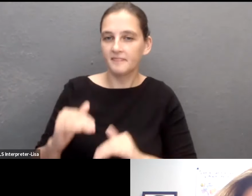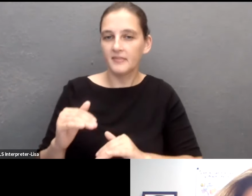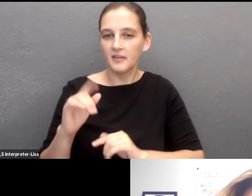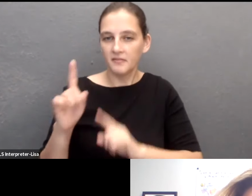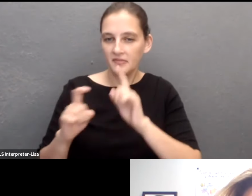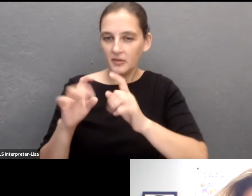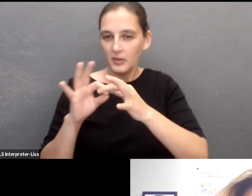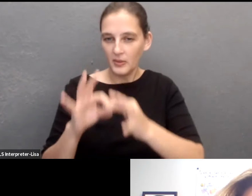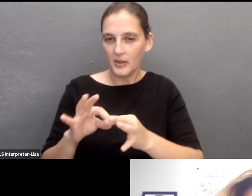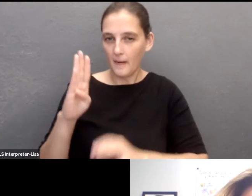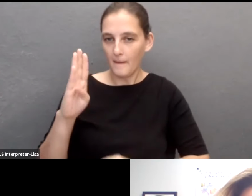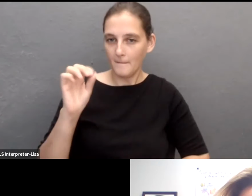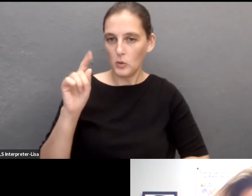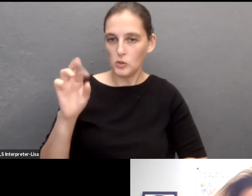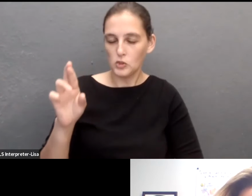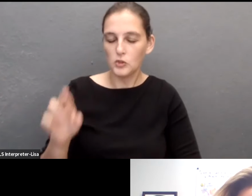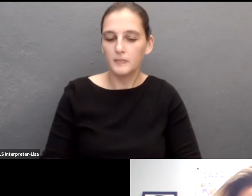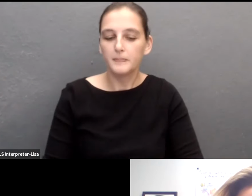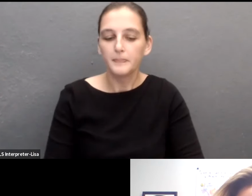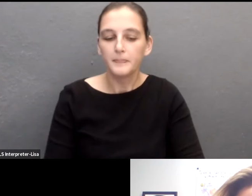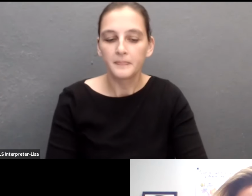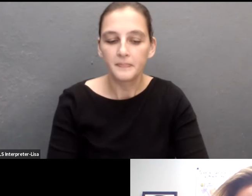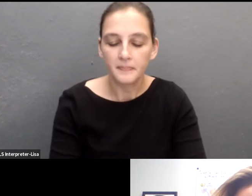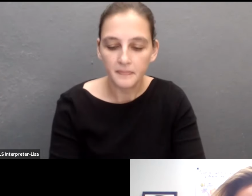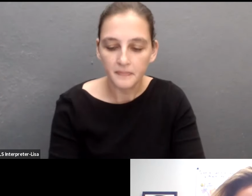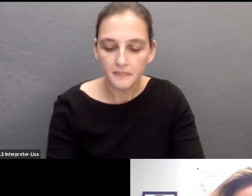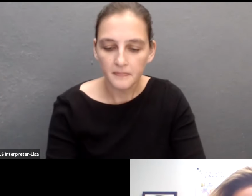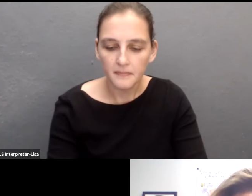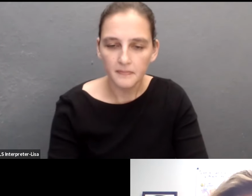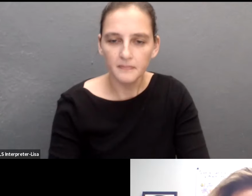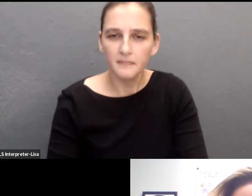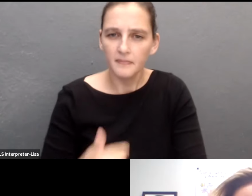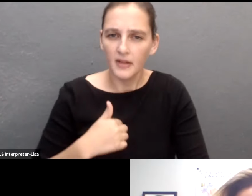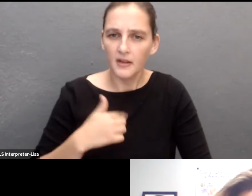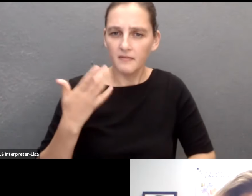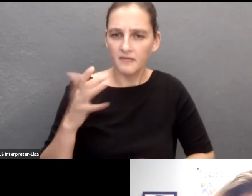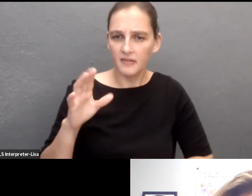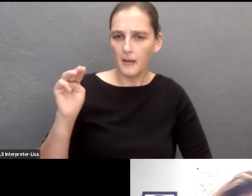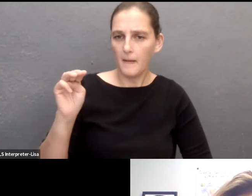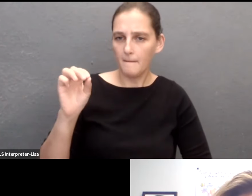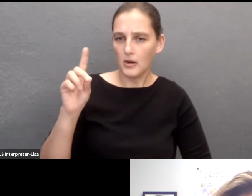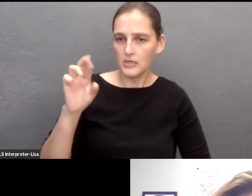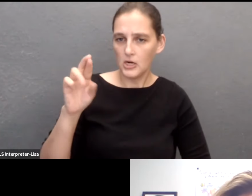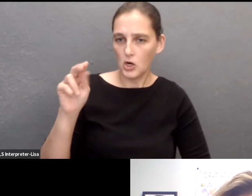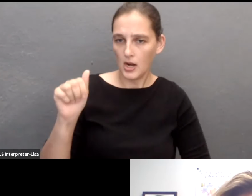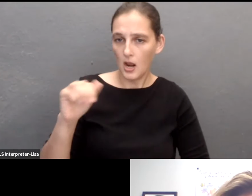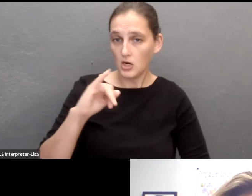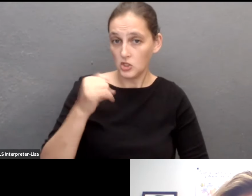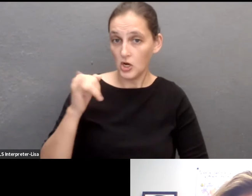to boosters if I receive the Moderna or J and J, will I be able to get the booster shot